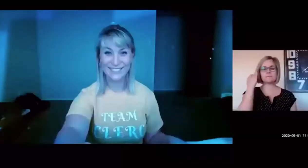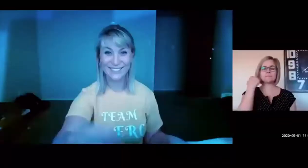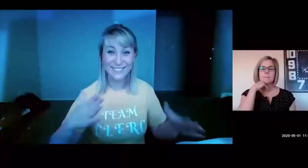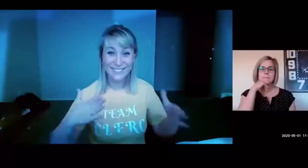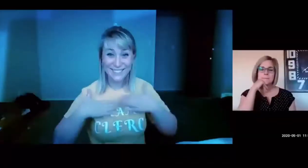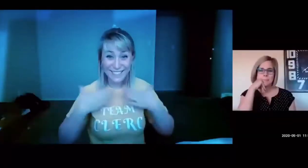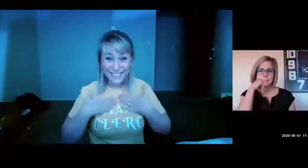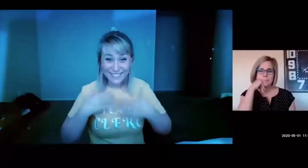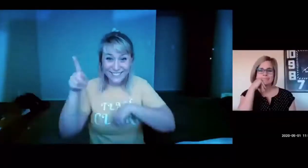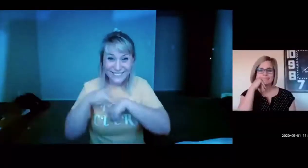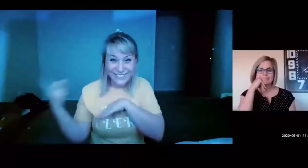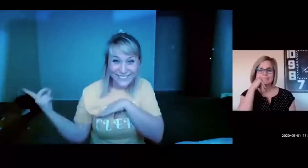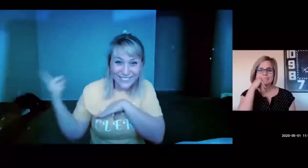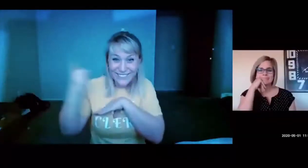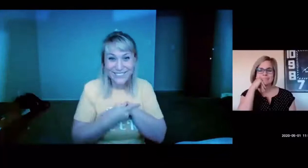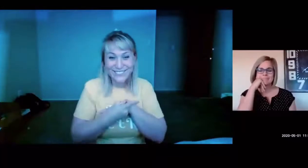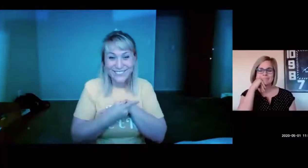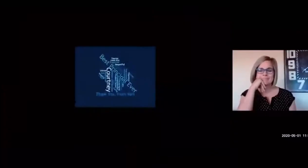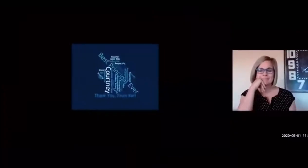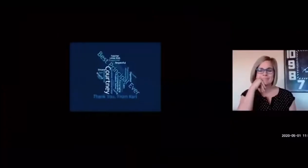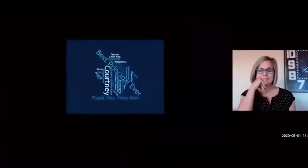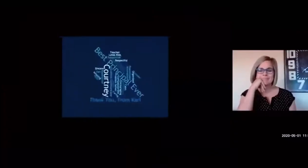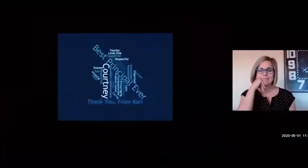Hi Courtney! Happy Principal's Day!